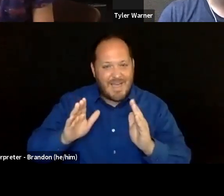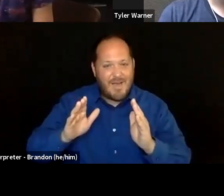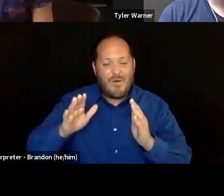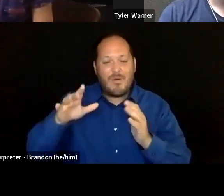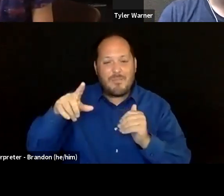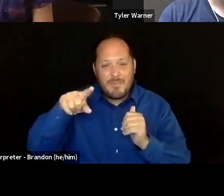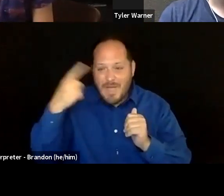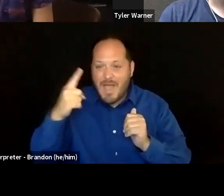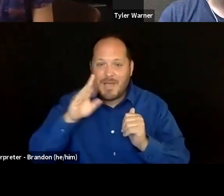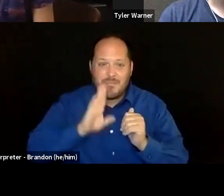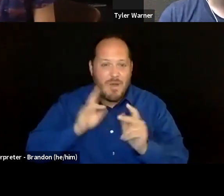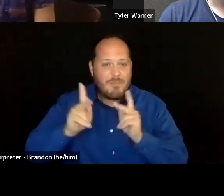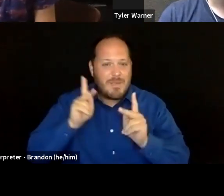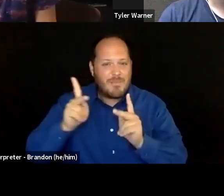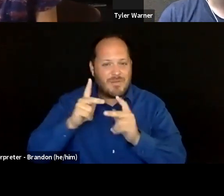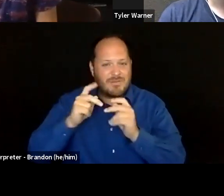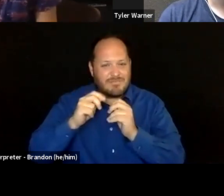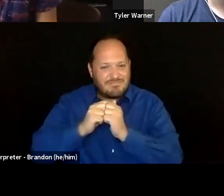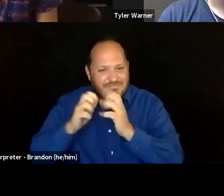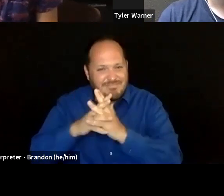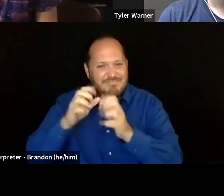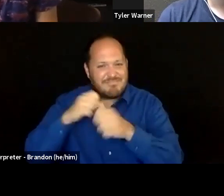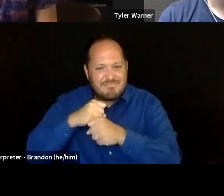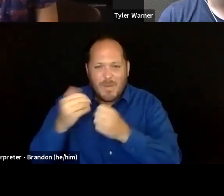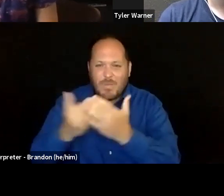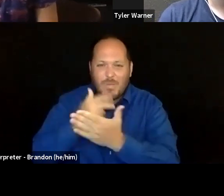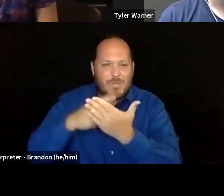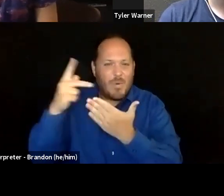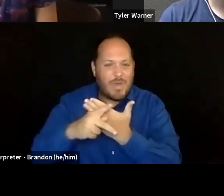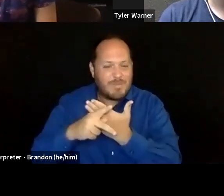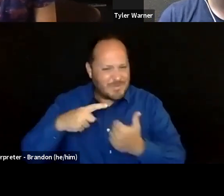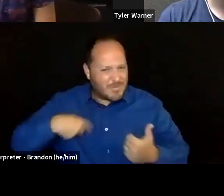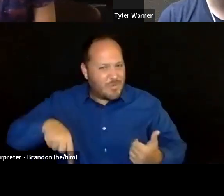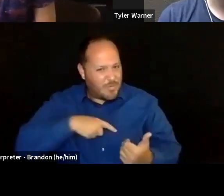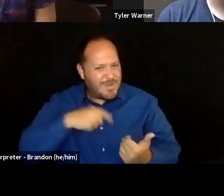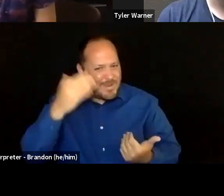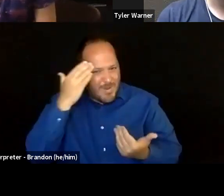Like I mentioned, I was part of restarting it in 2015.